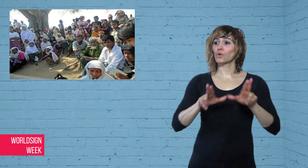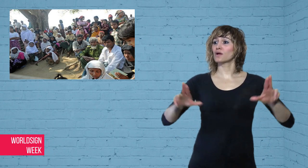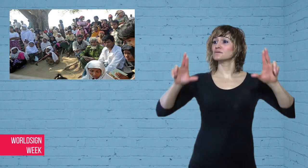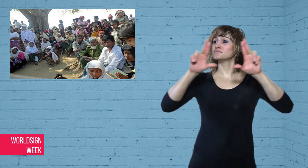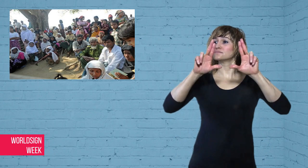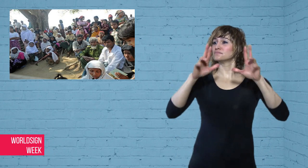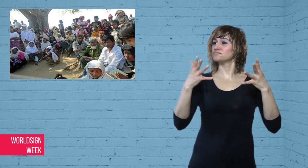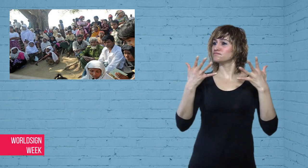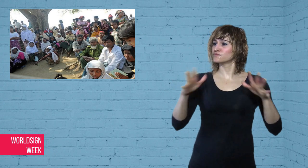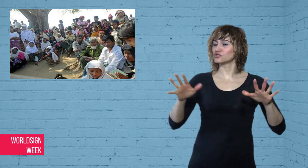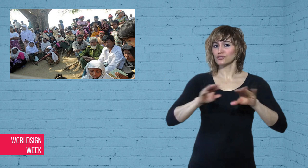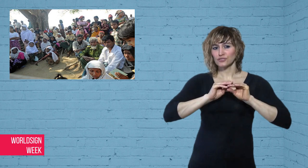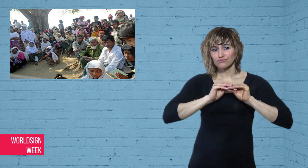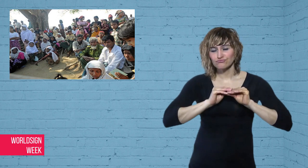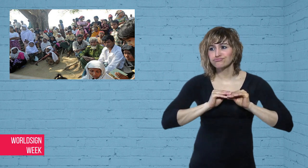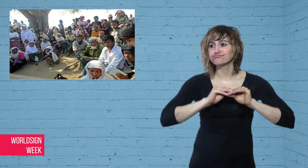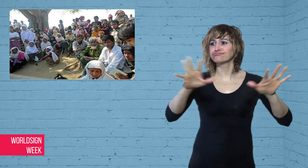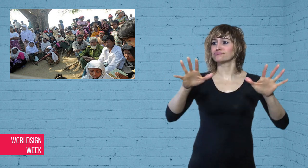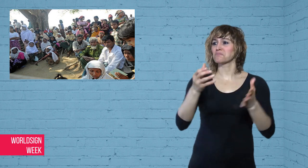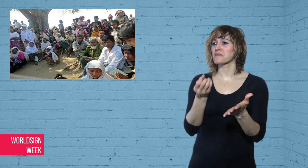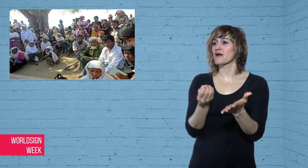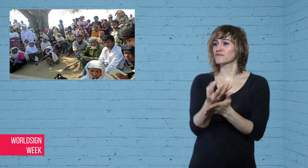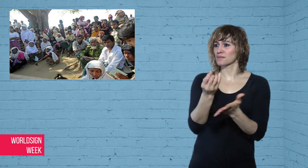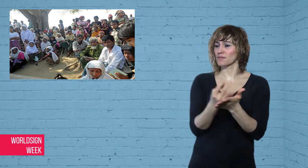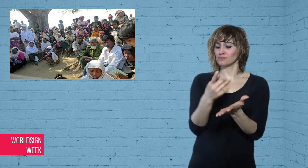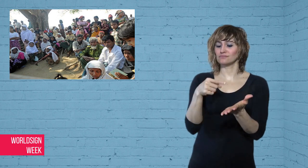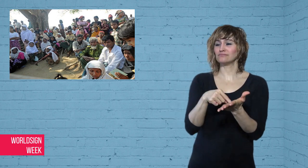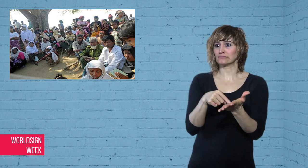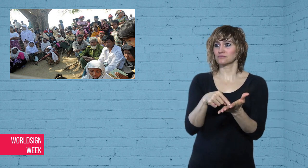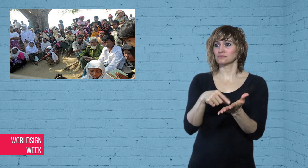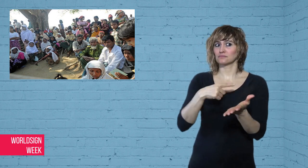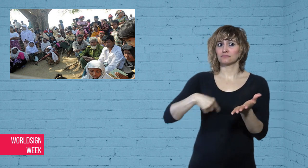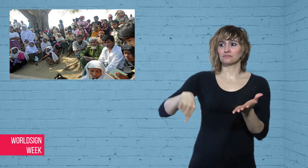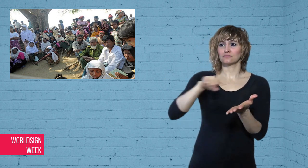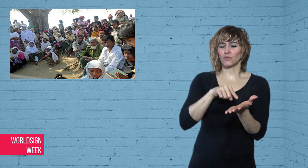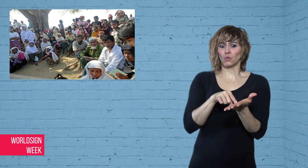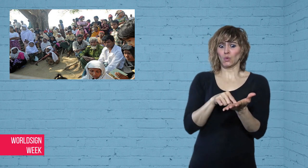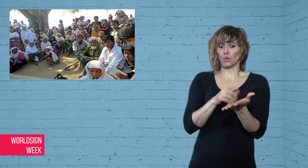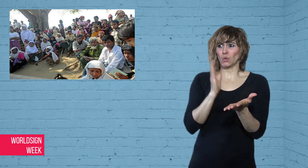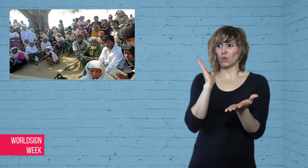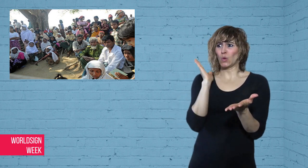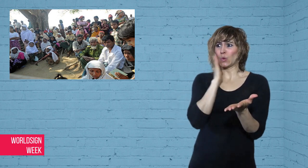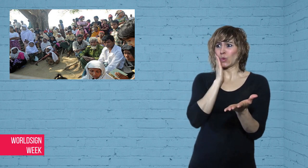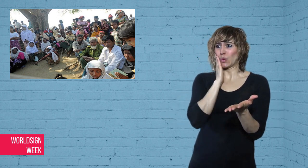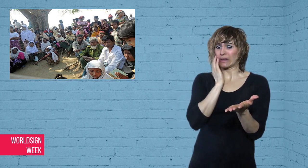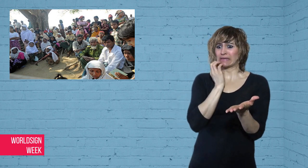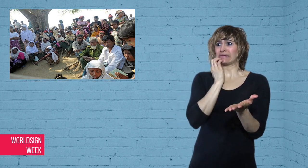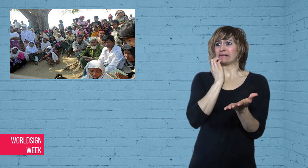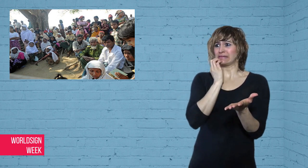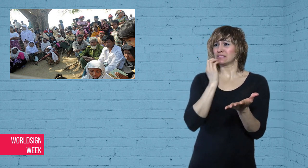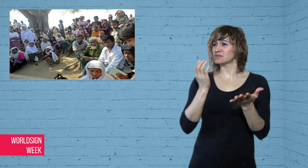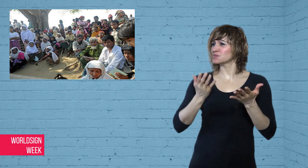Dawn: The United Nations released